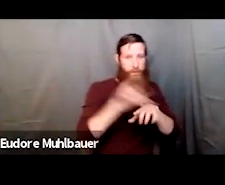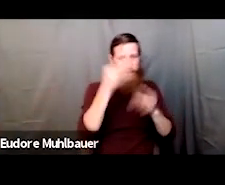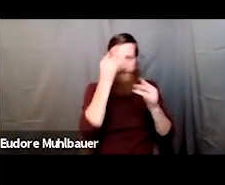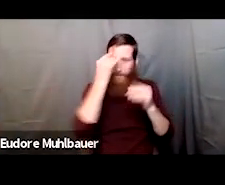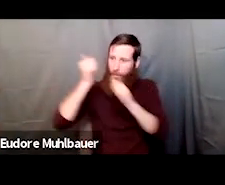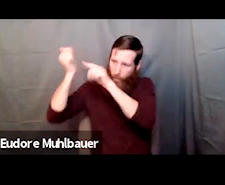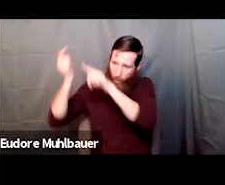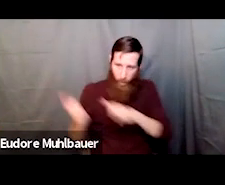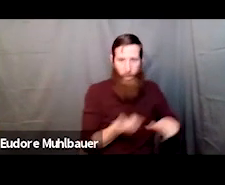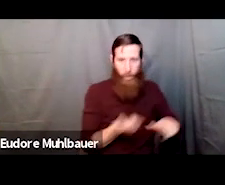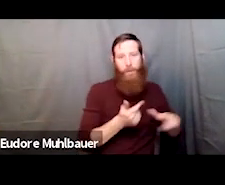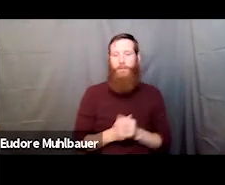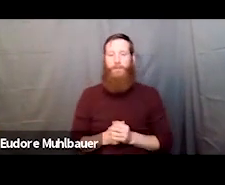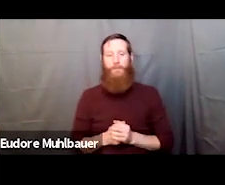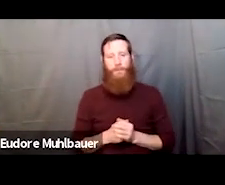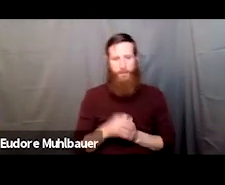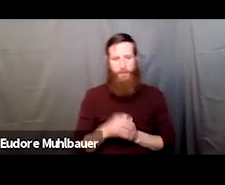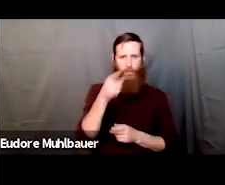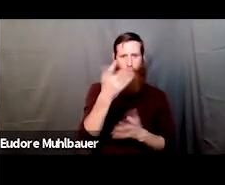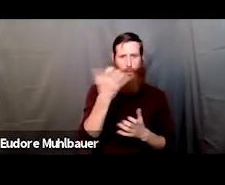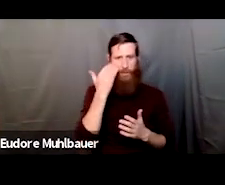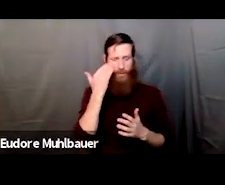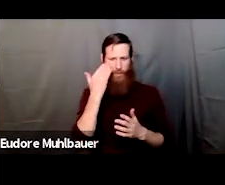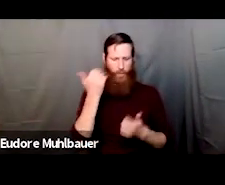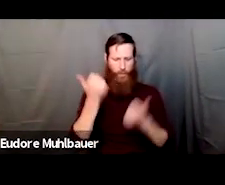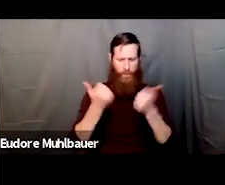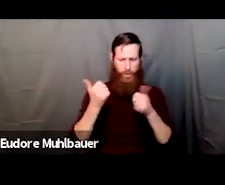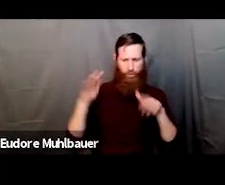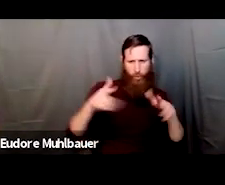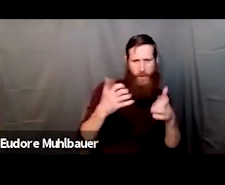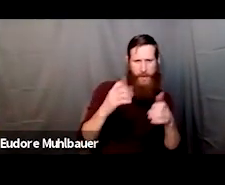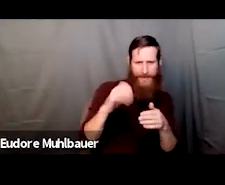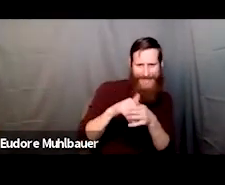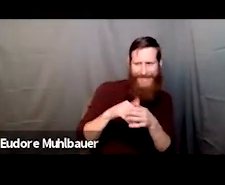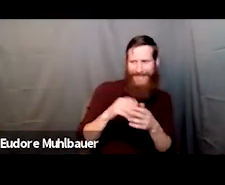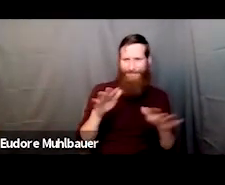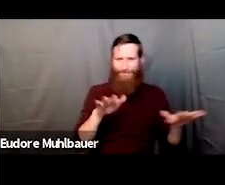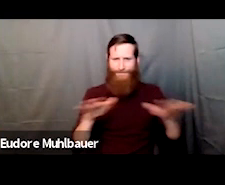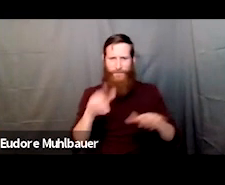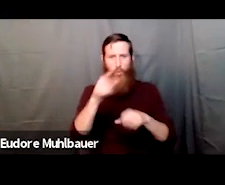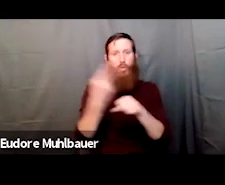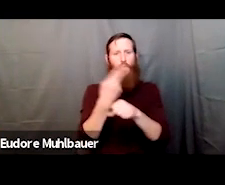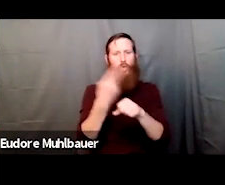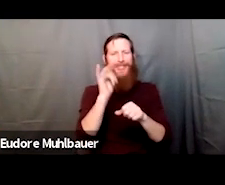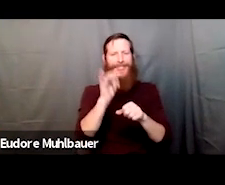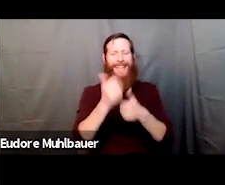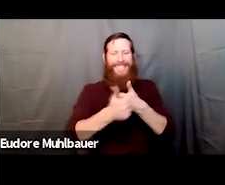In order to figure out what avalanche terrain we want to be in, or if we want to be in avalanche terrain at all, we can use the danger rating and the bottom line.